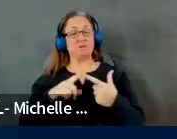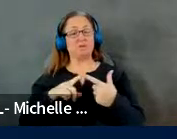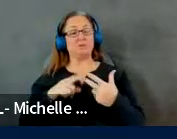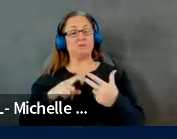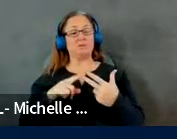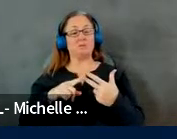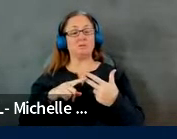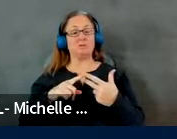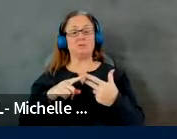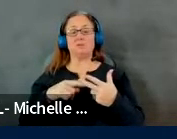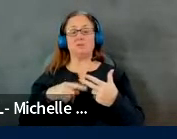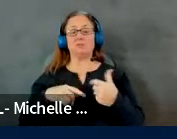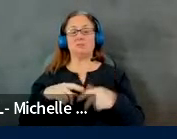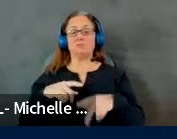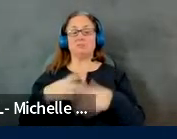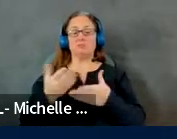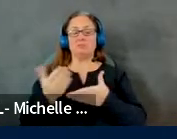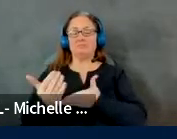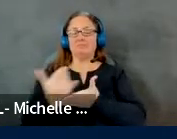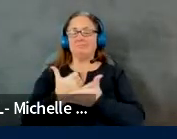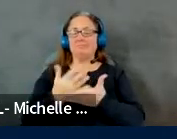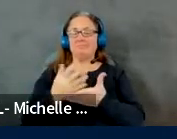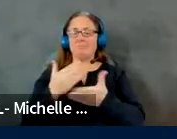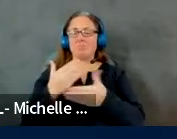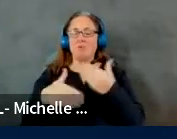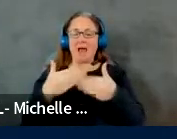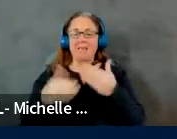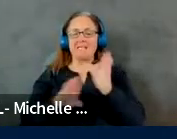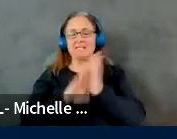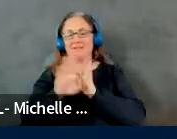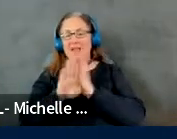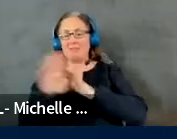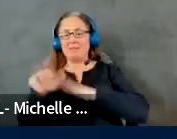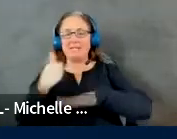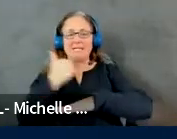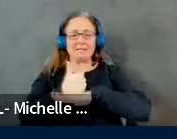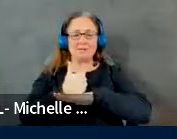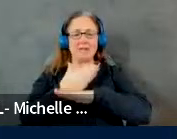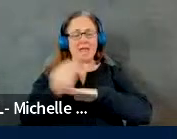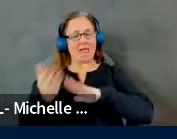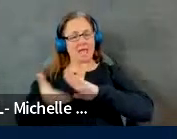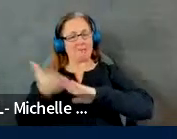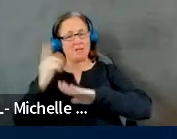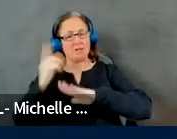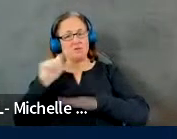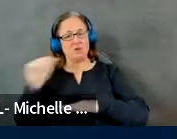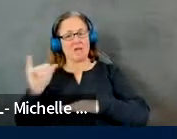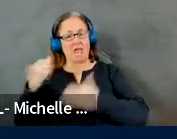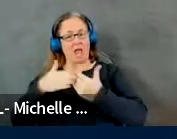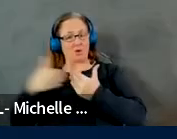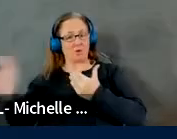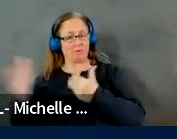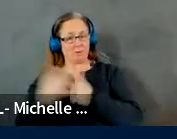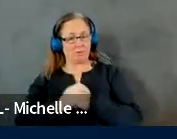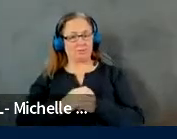processes, development, the implementation, and maintenance of AI going forward.